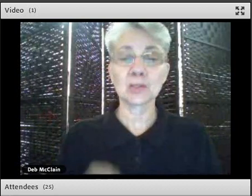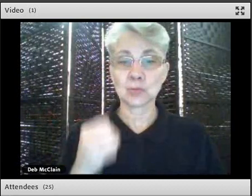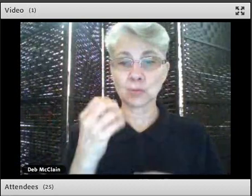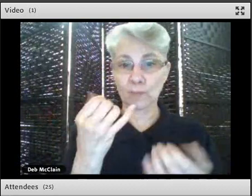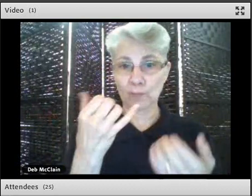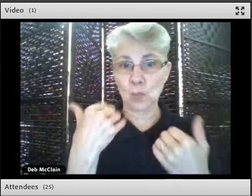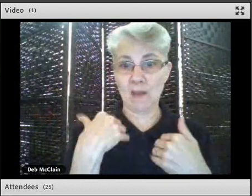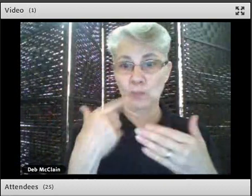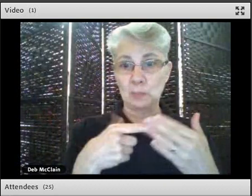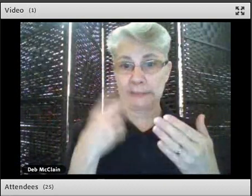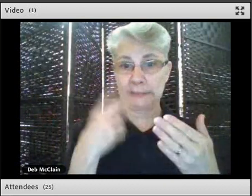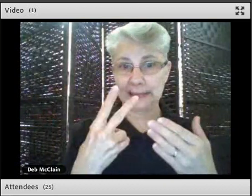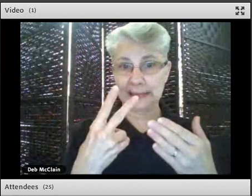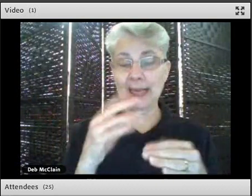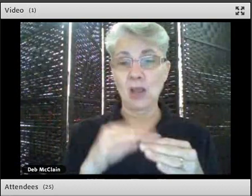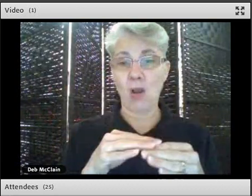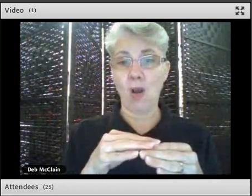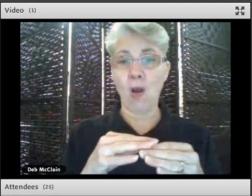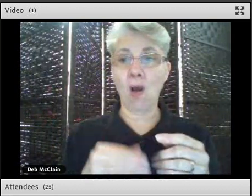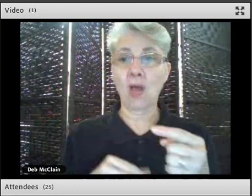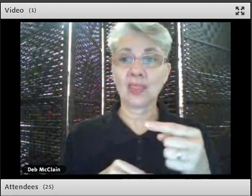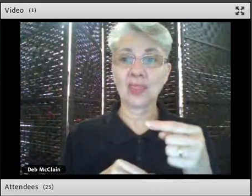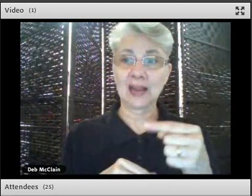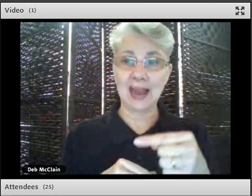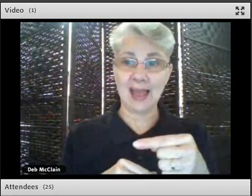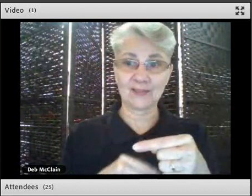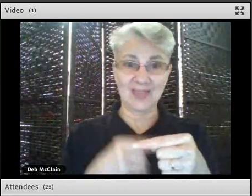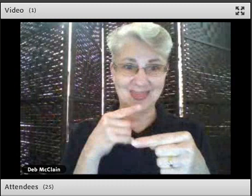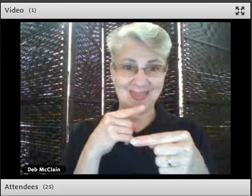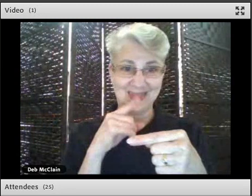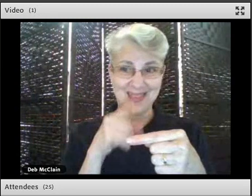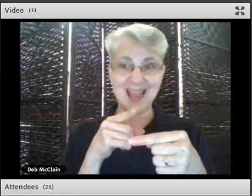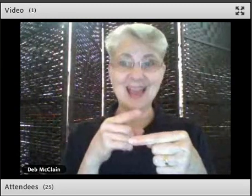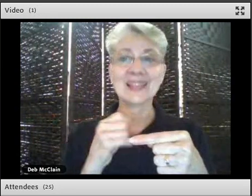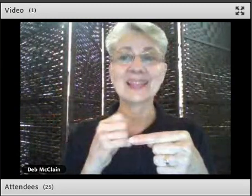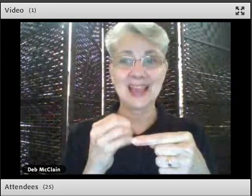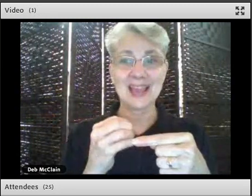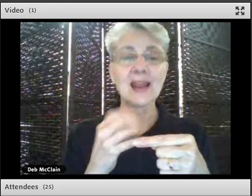then our Plan A, our disc, is blank.